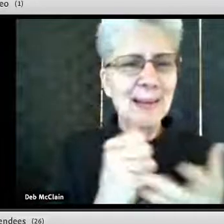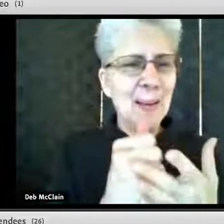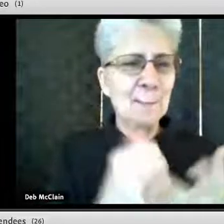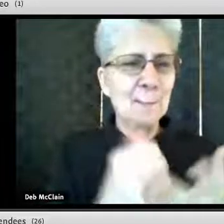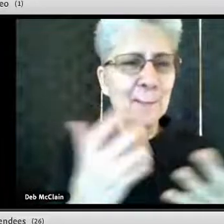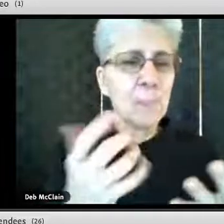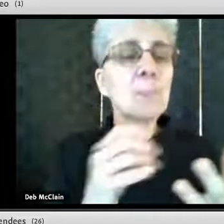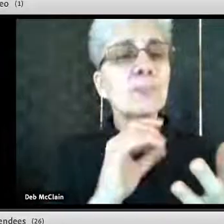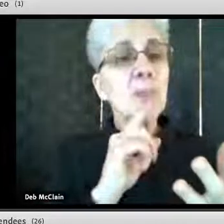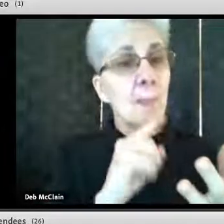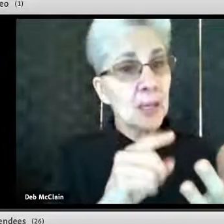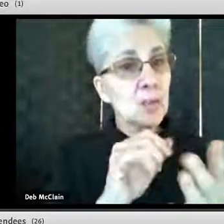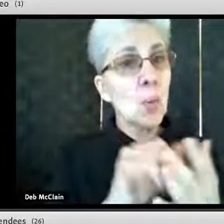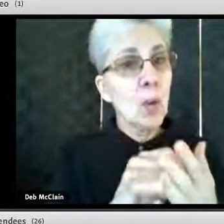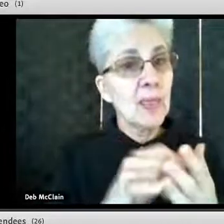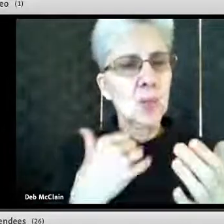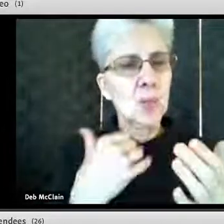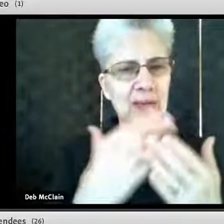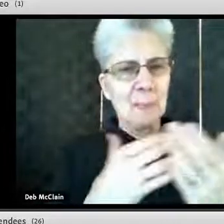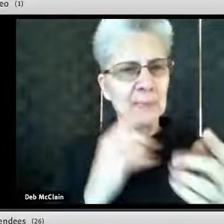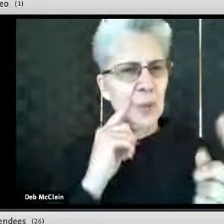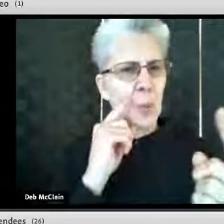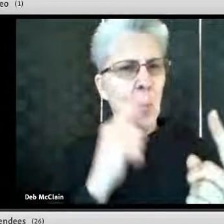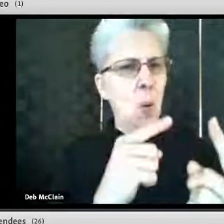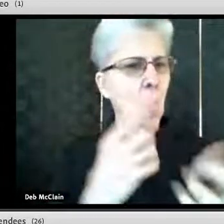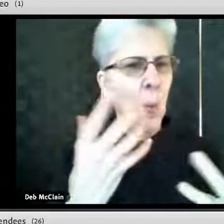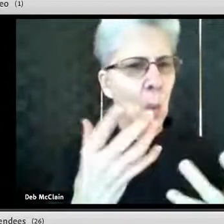So you want to make sure you have some kind of goal with those 22 posts,